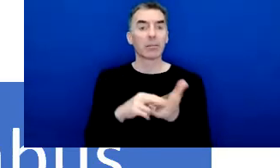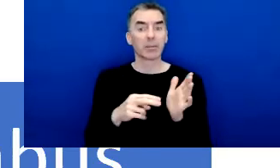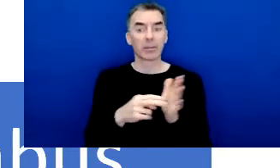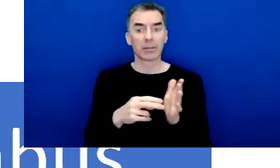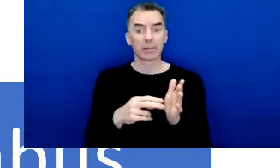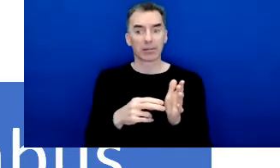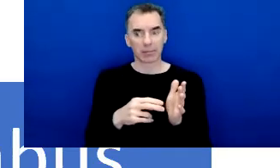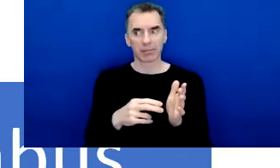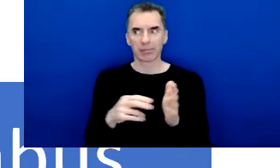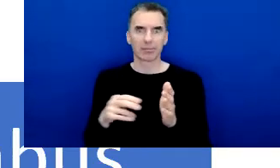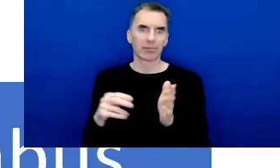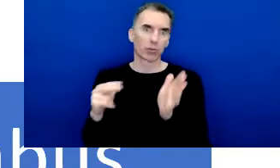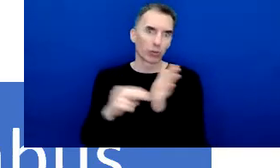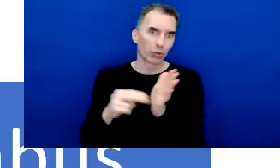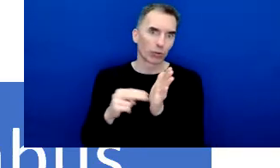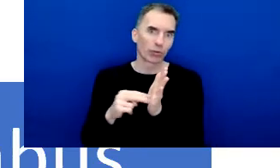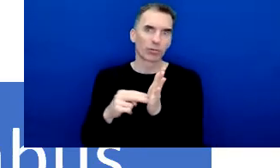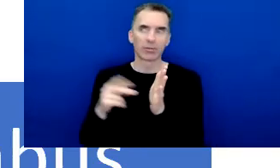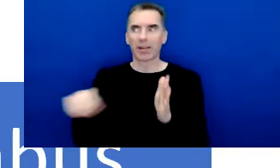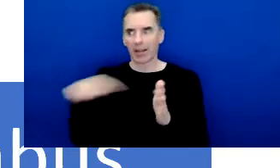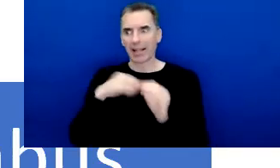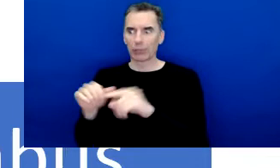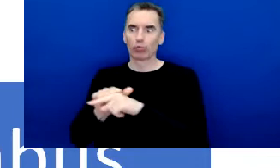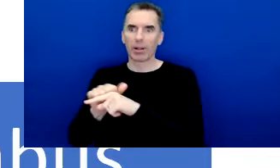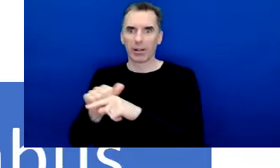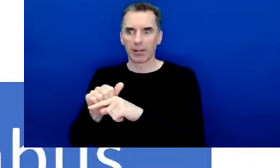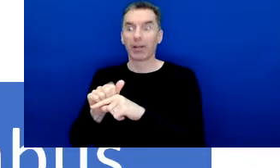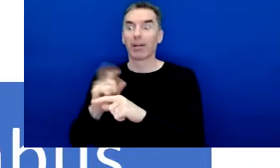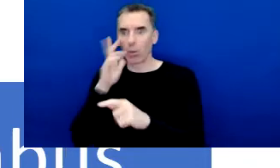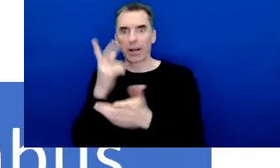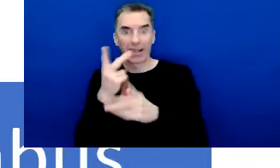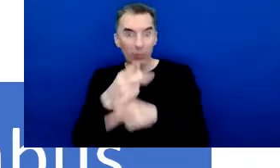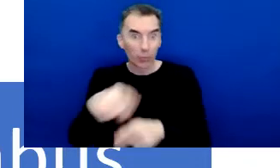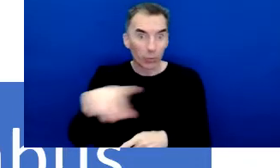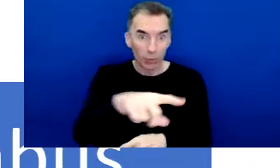And I health wise in the future. But I look at the last statement, 12 pages.